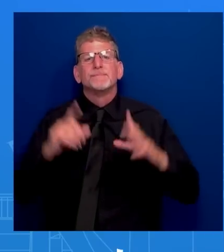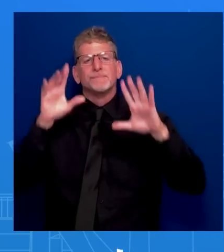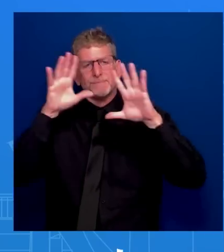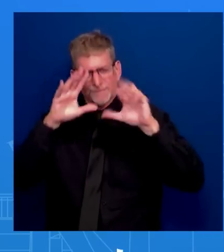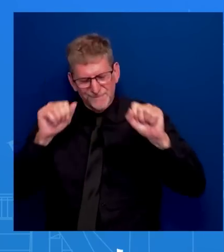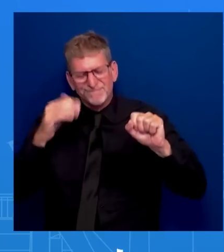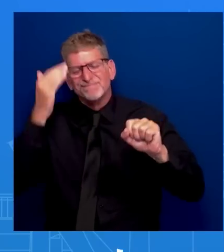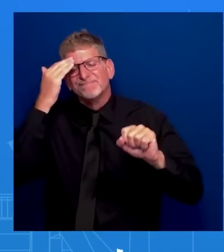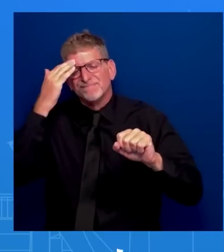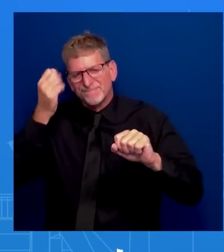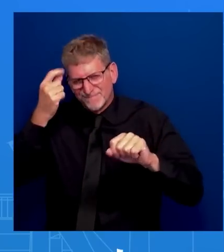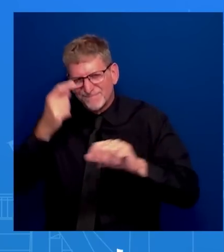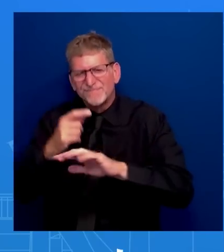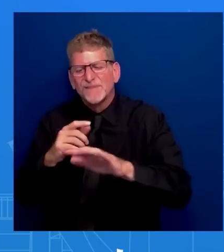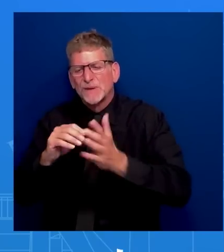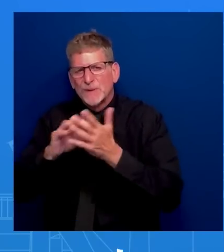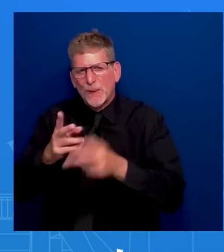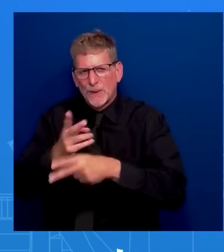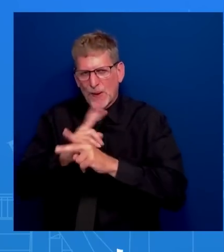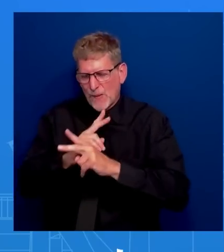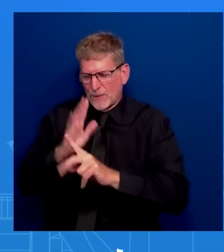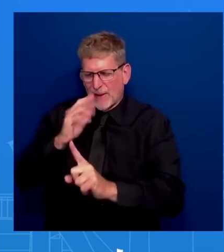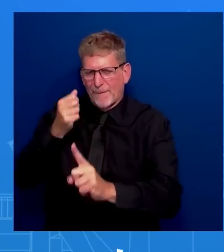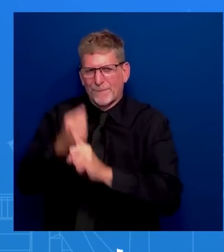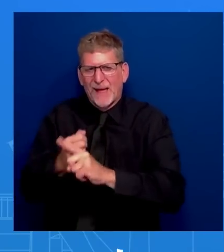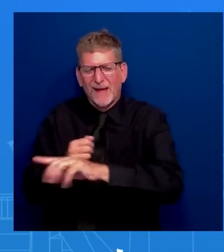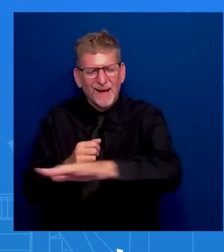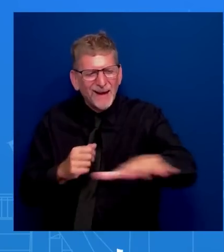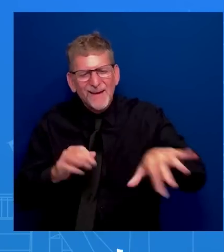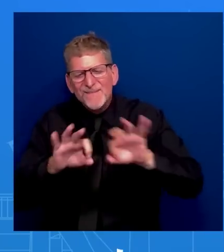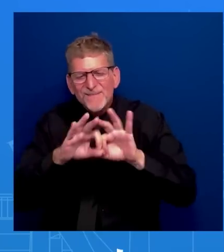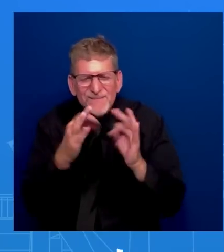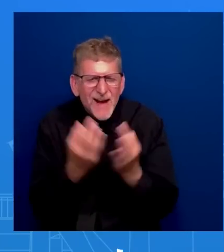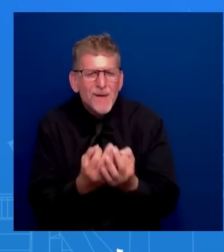and how the pressure of that can really be a lot